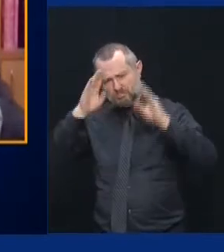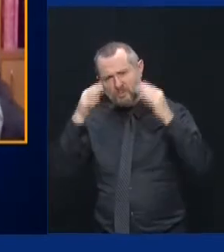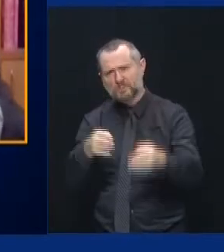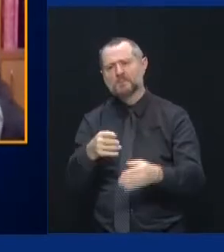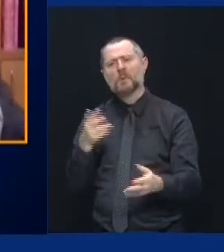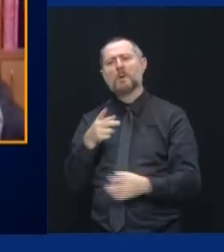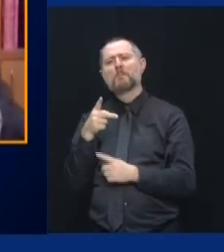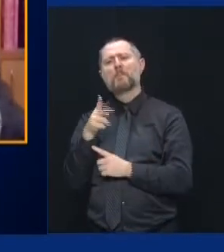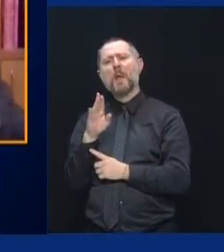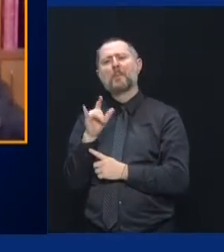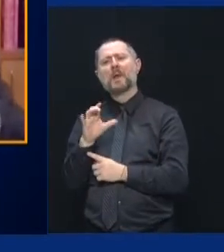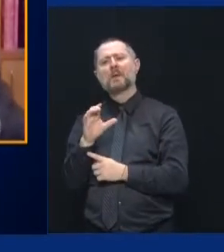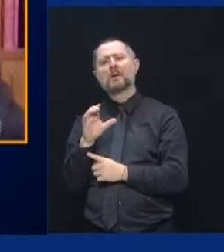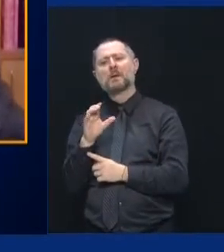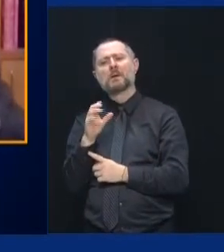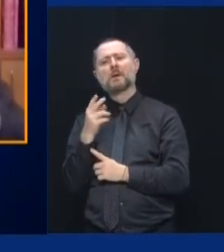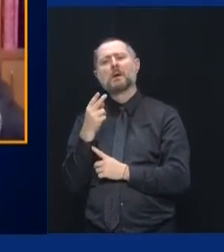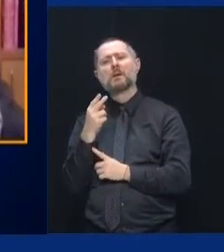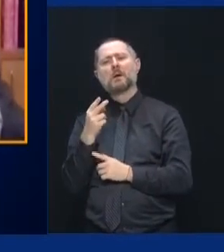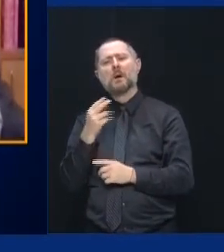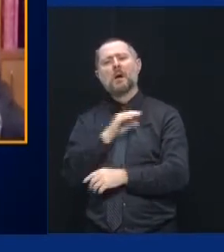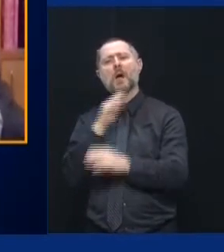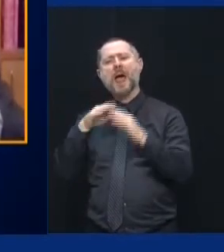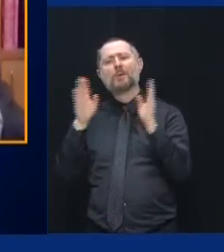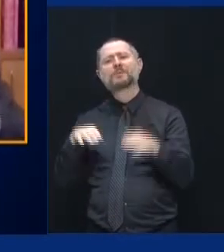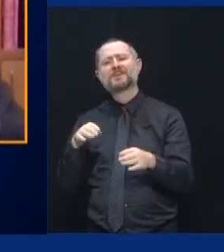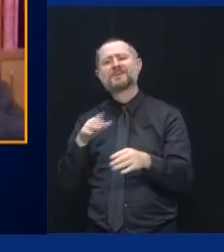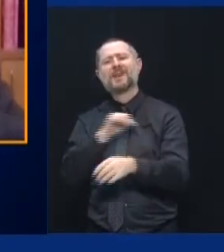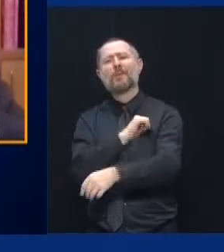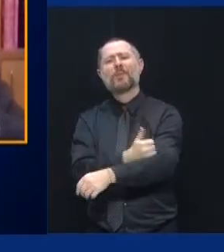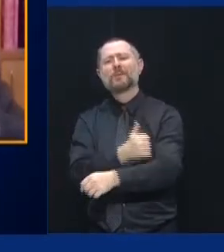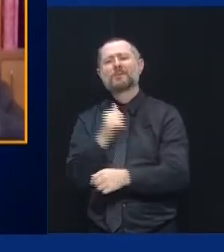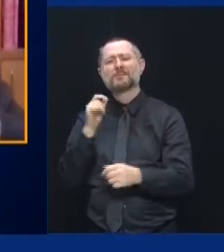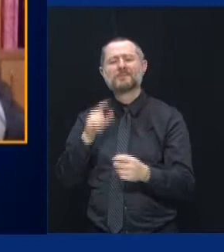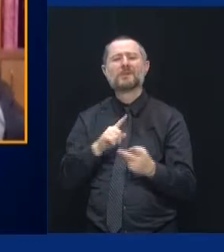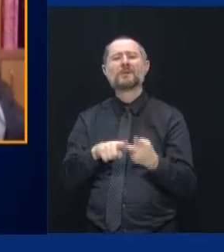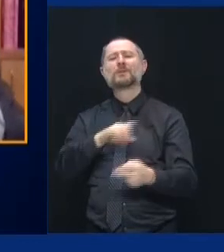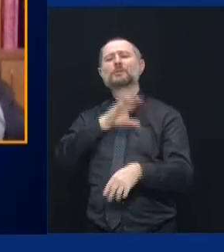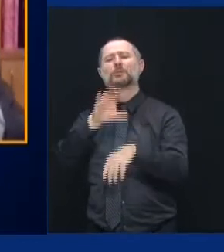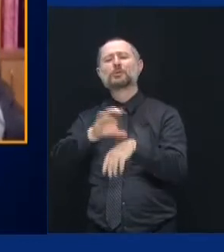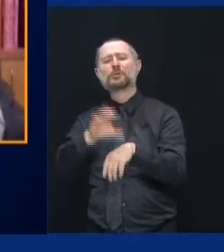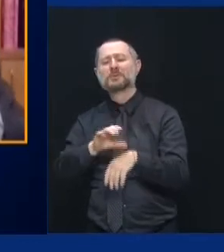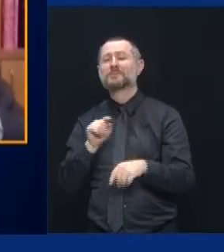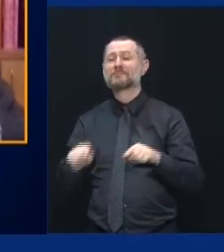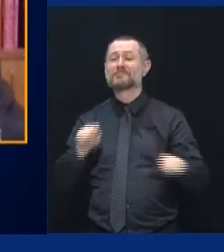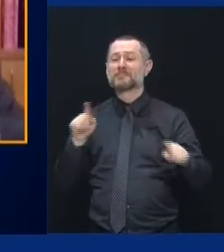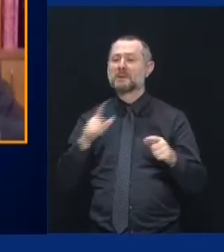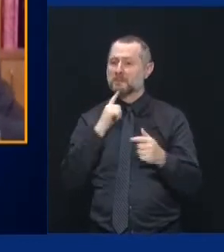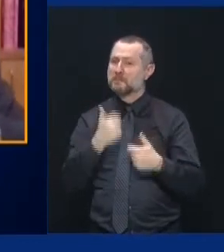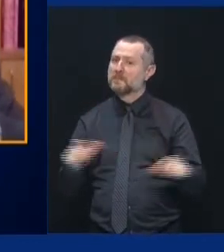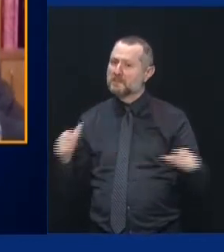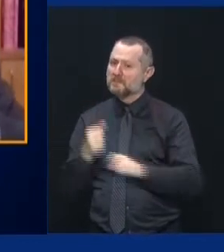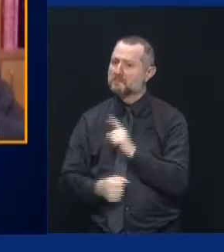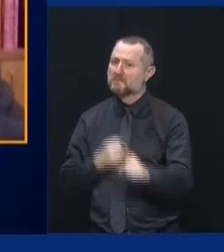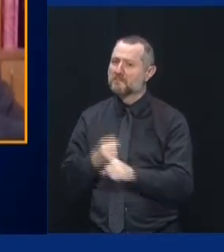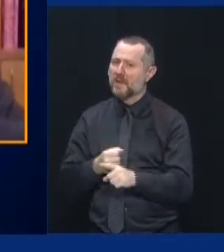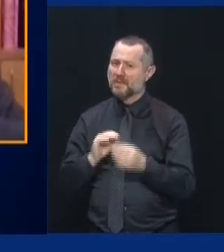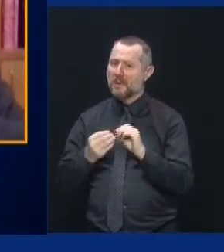FOR THAT. THANK YOU FOR ALL THE HELP YOU'VE BEEN. BECAUSE WE HAVE BEEN DOING PUBLIC HOUSING AUTHORITIES AND CHURCHES ALL ACROSS THE STATE, WORKING TOGETHER.